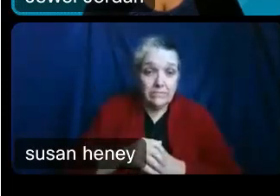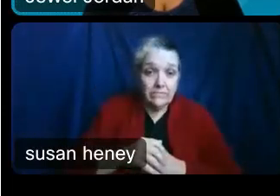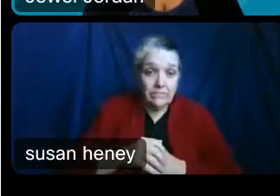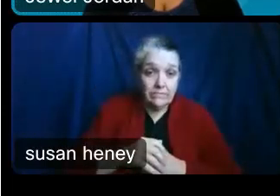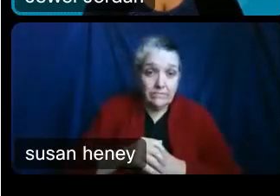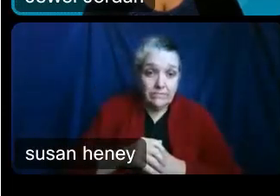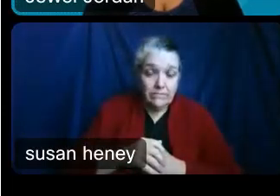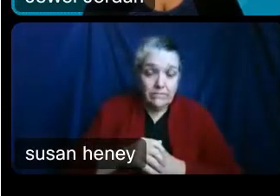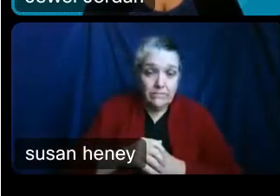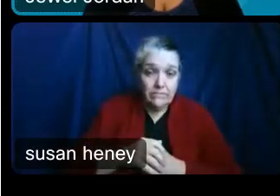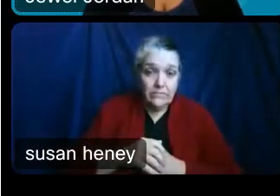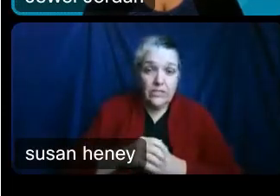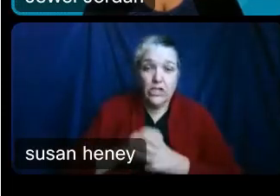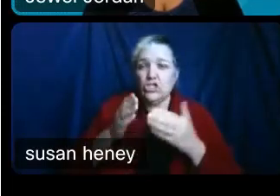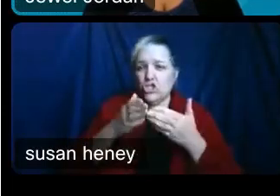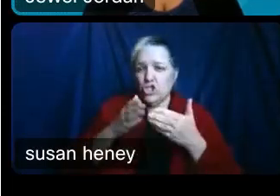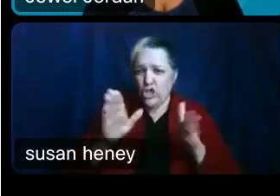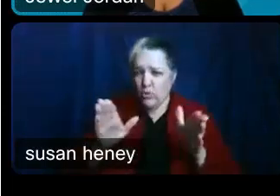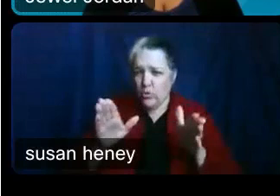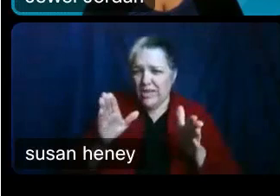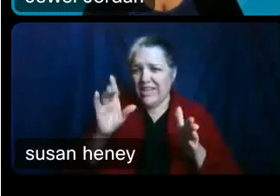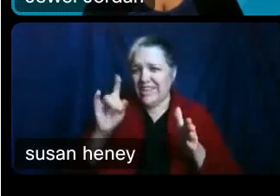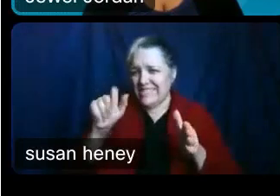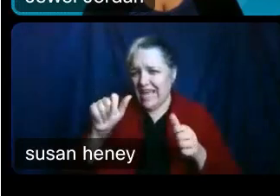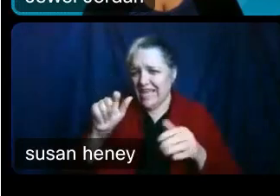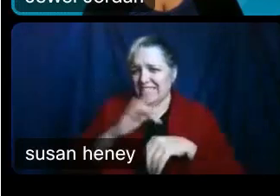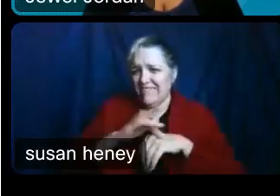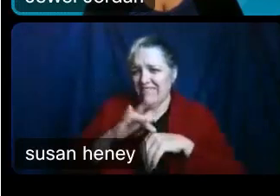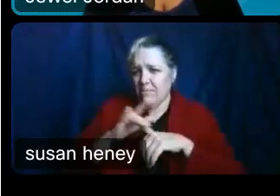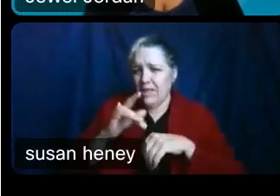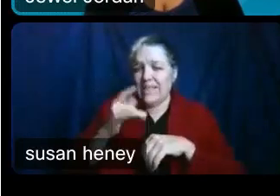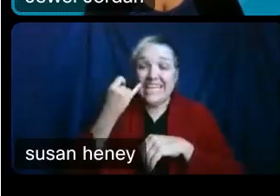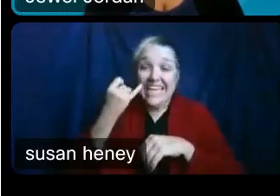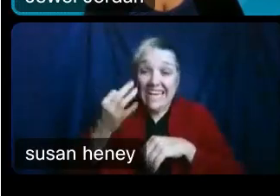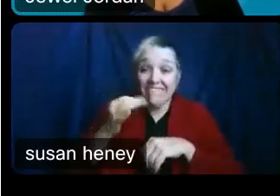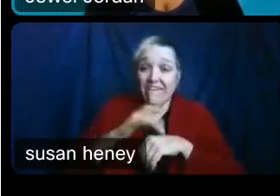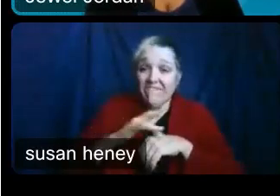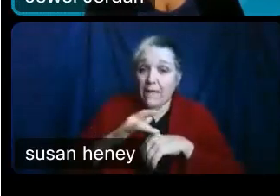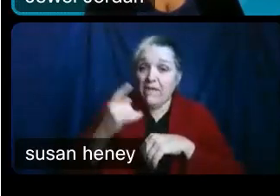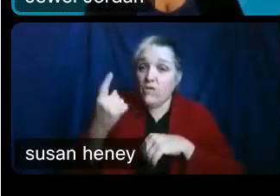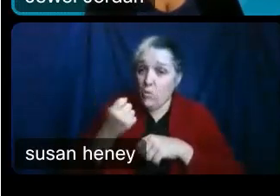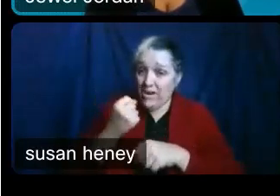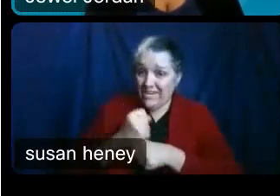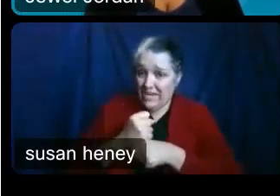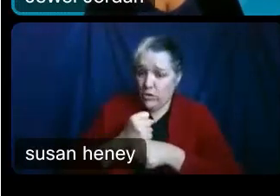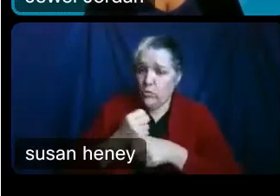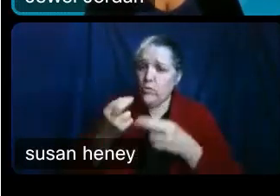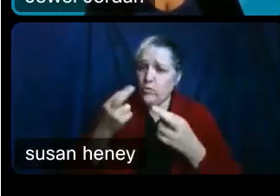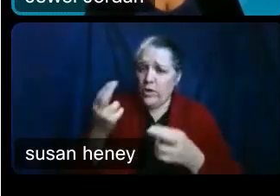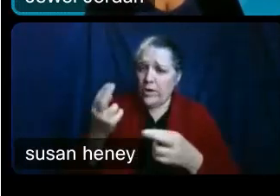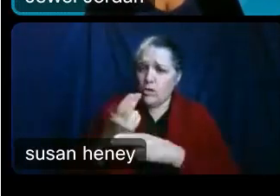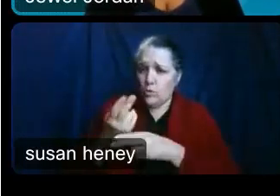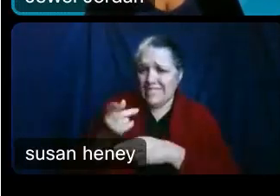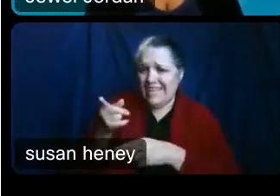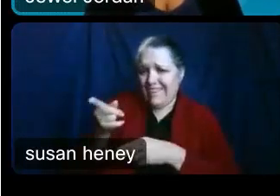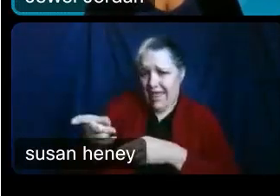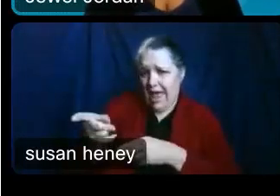is available for one-year we strongly recommend you use the one-year data for trend analysis.